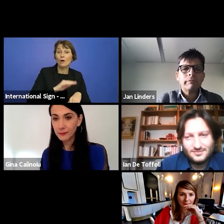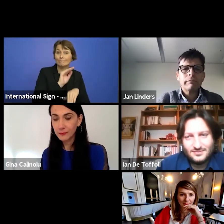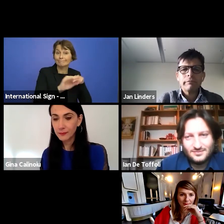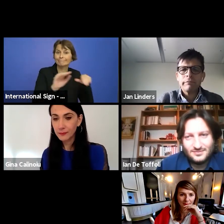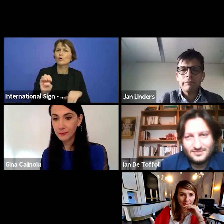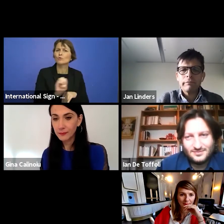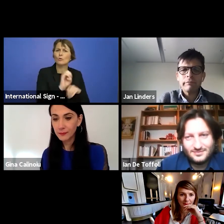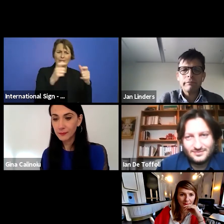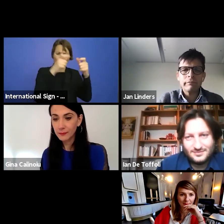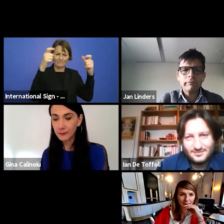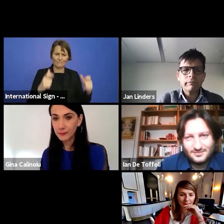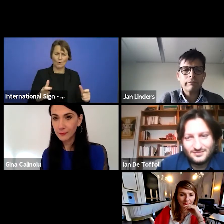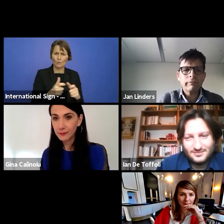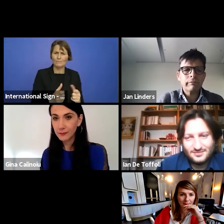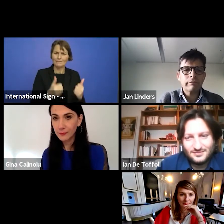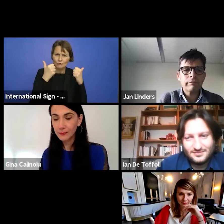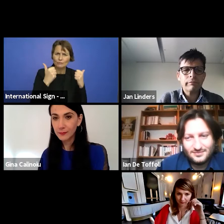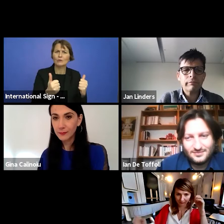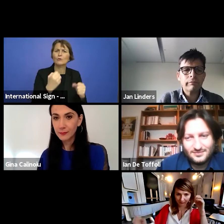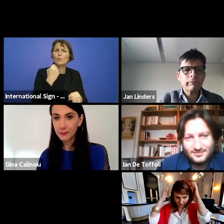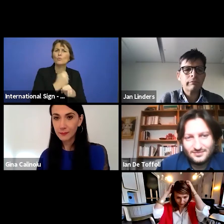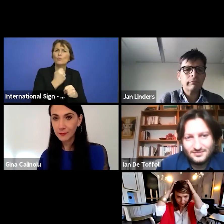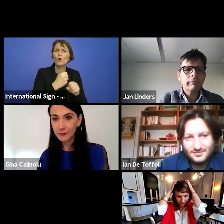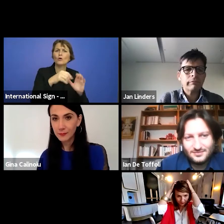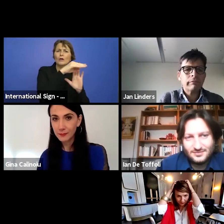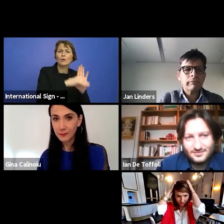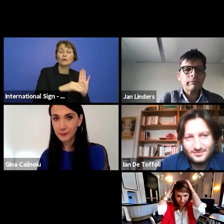in cultural and creative sectors and cultural and creative industries